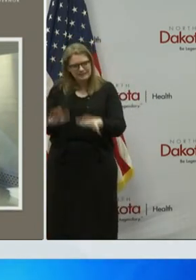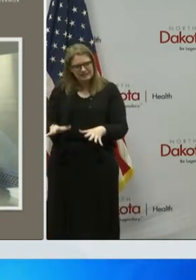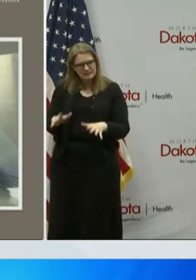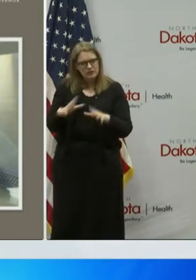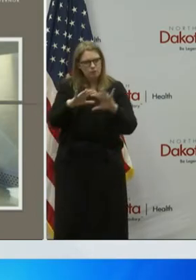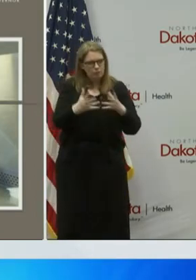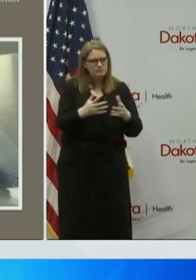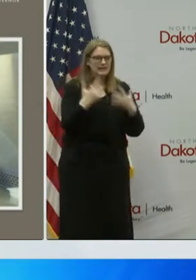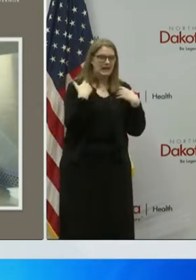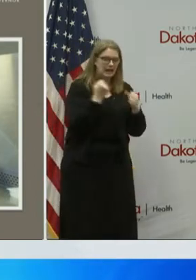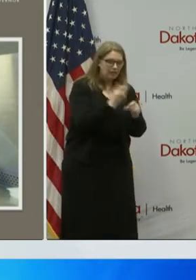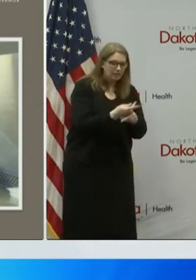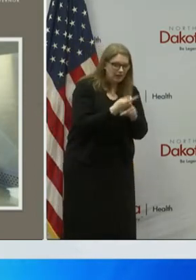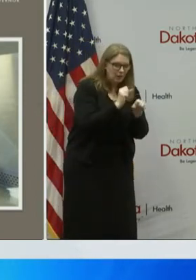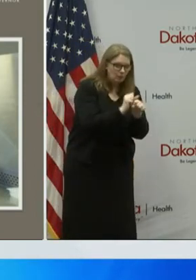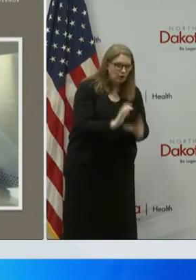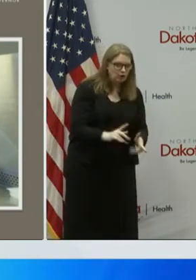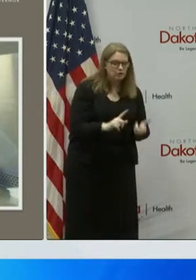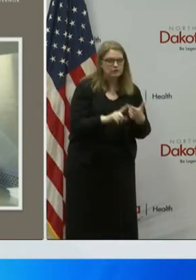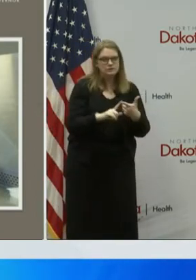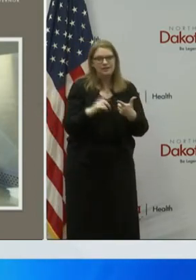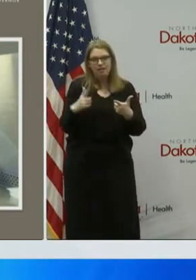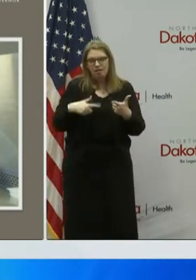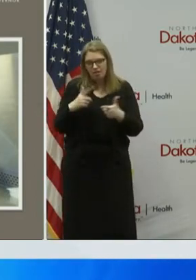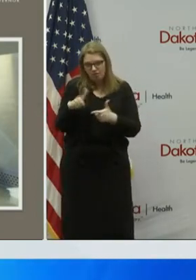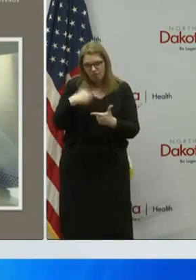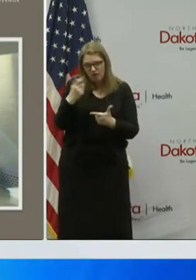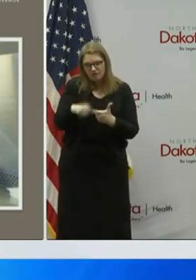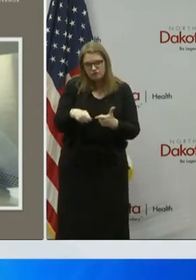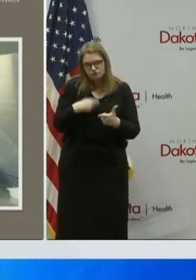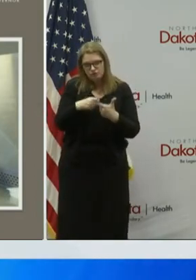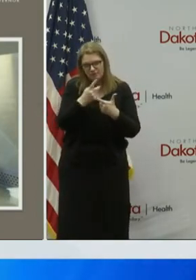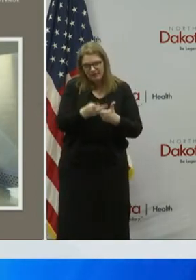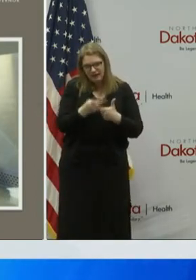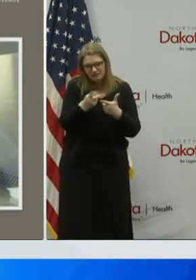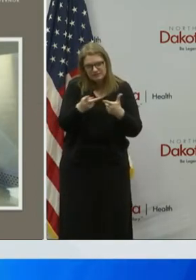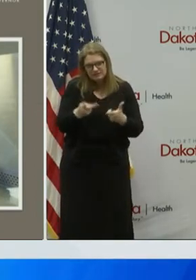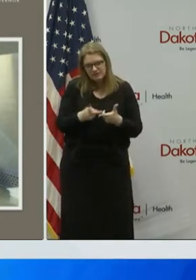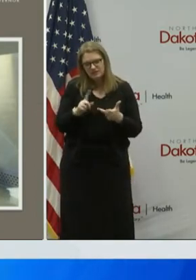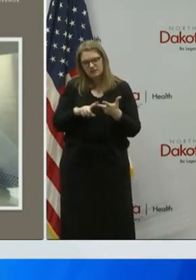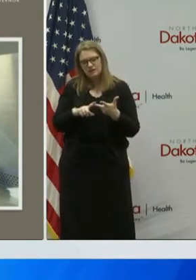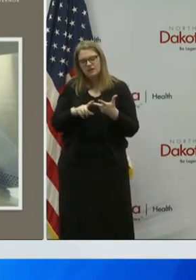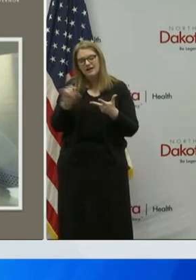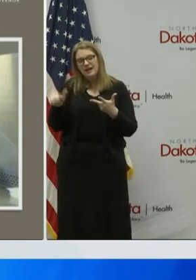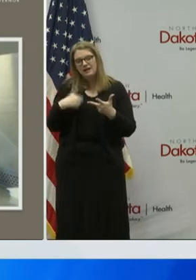STRATEGY THAT'S FOCUSED AROUND TESTING SEVERAL CORE GROUPS, INCLUDING HEALTHCARE WORKERS,